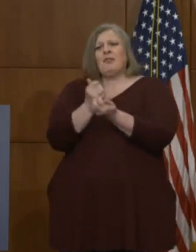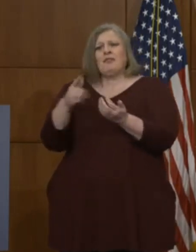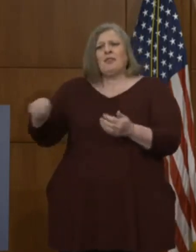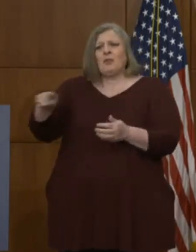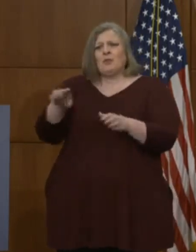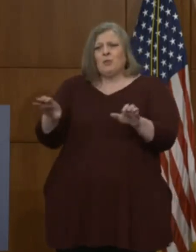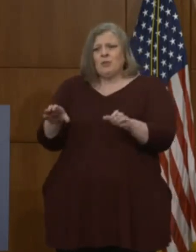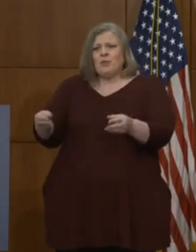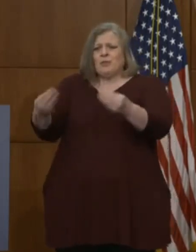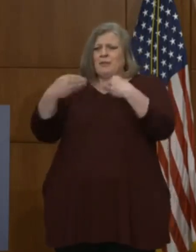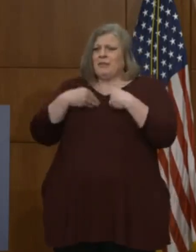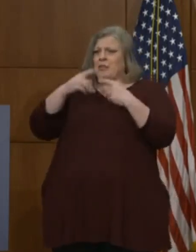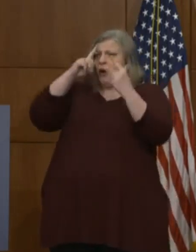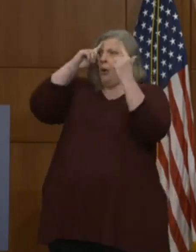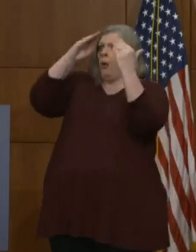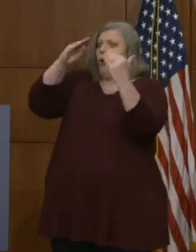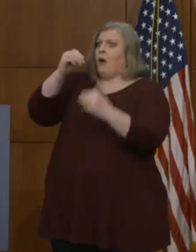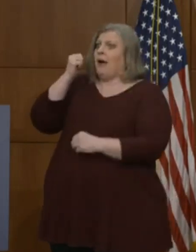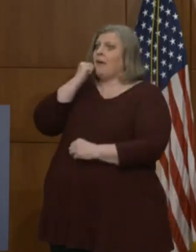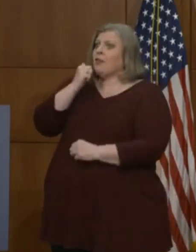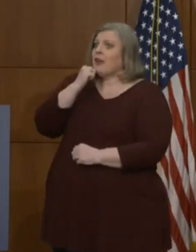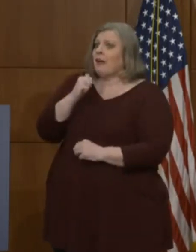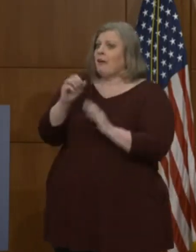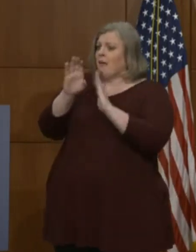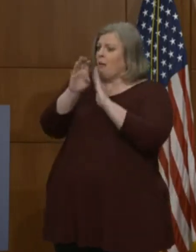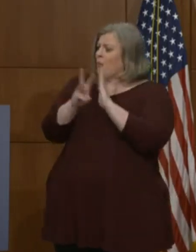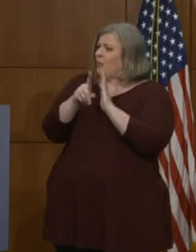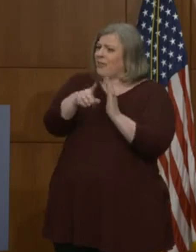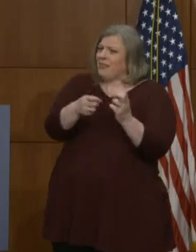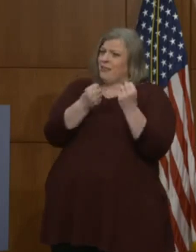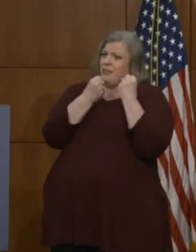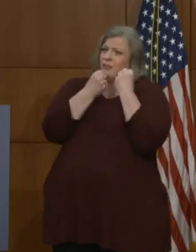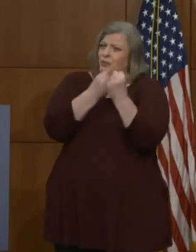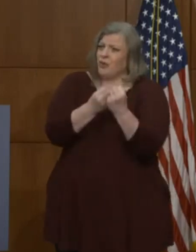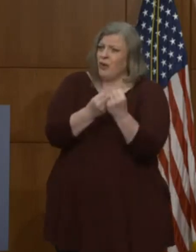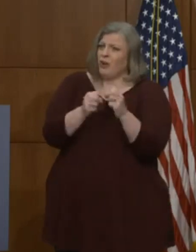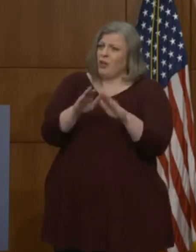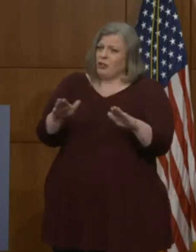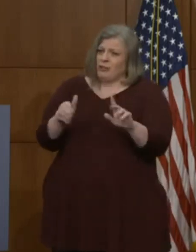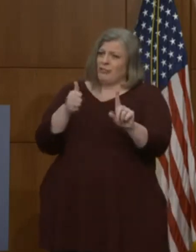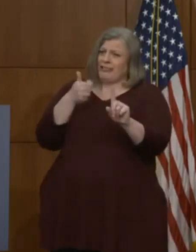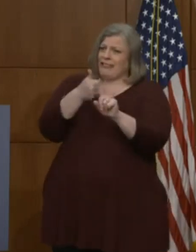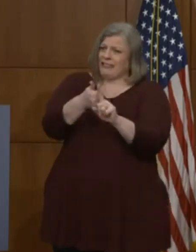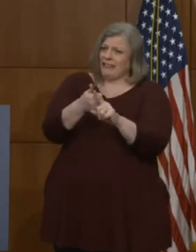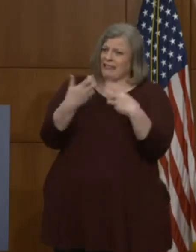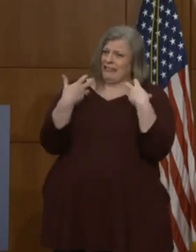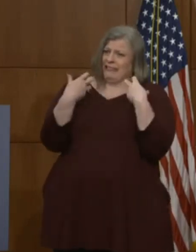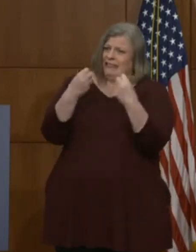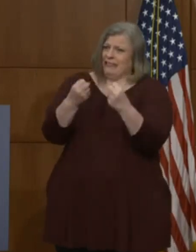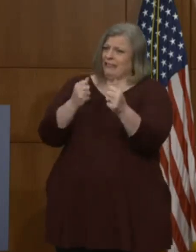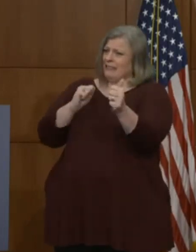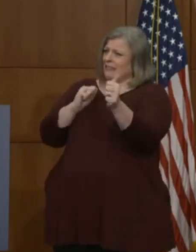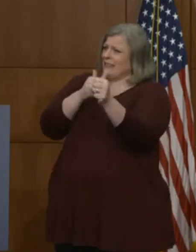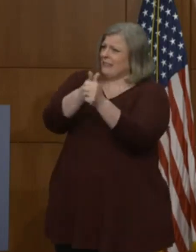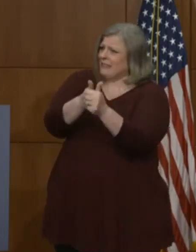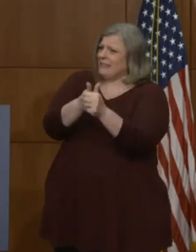FOR EVERYTHING YOU DO TO GIVE US HOPE EACH DAY. THE US HOPE EACH DAY. THE COMMONWEALTH IS STRONG OUR COMMONWEALTH IS STRONG OUR CHILDREN ARE RESILIENT AND CHILDREN ARE RESILIENT AND TOGETHER WE WILL GET THROUGH